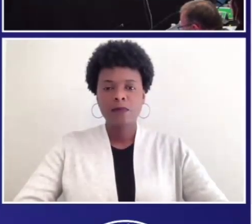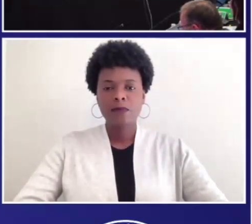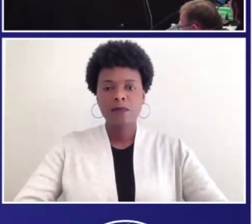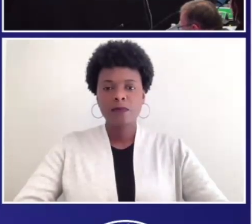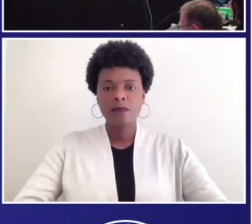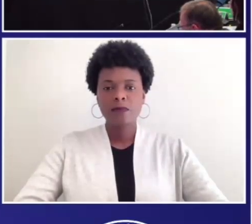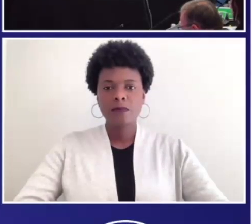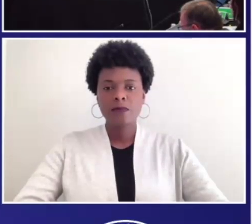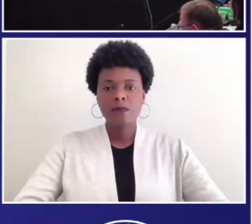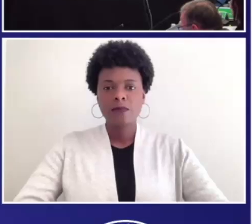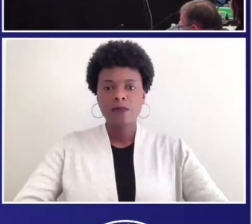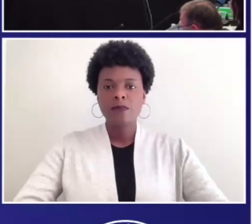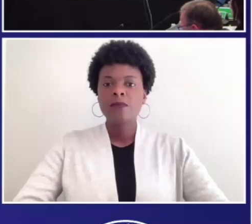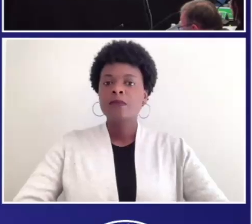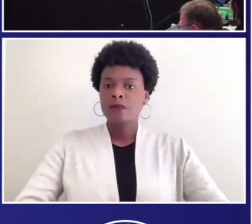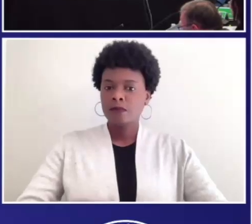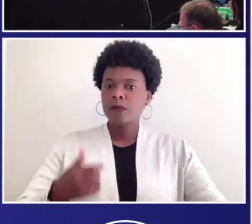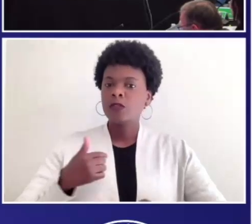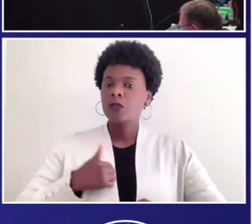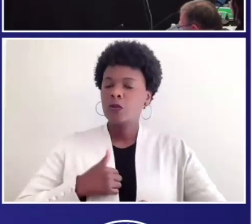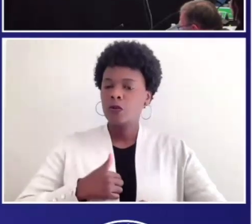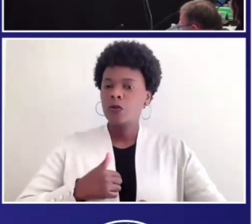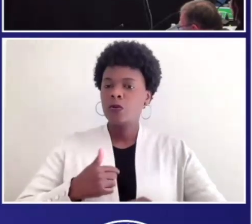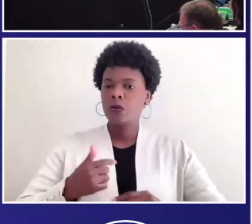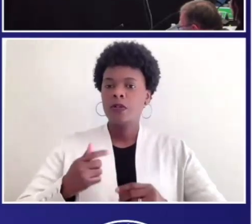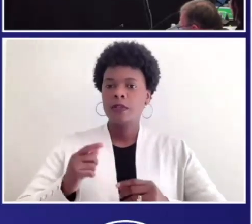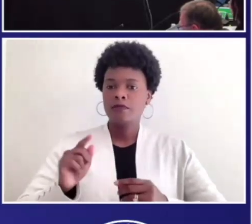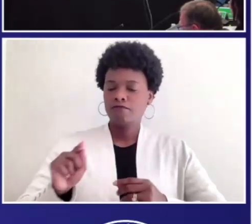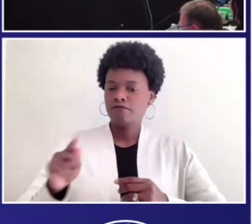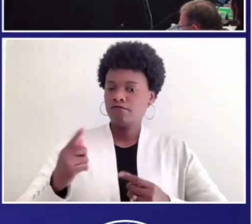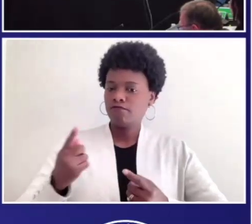Okay. So we had asked a series -- we were asked a series of questions,